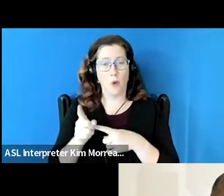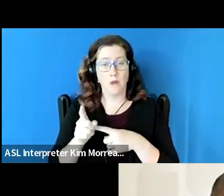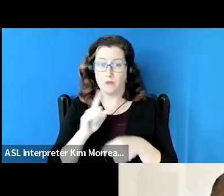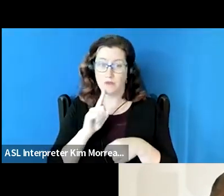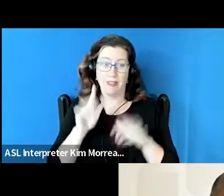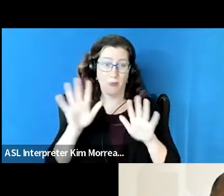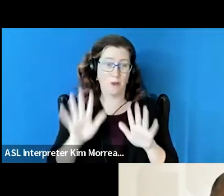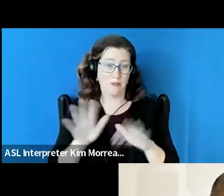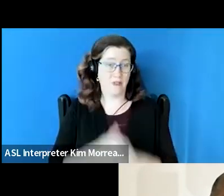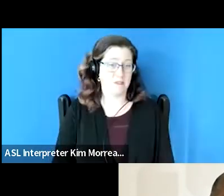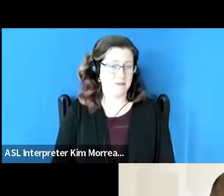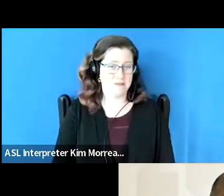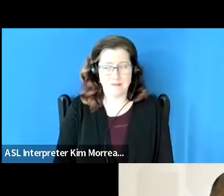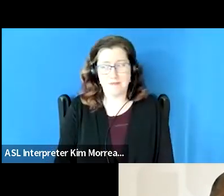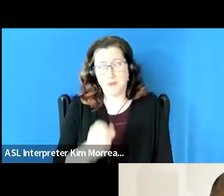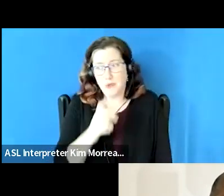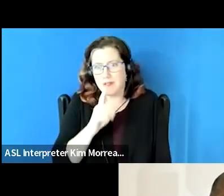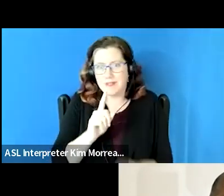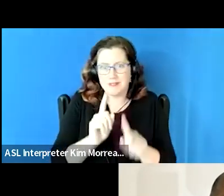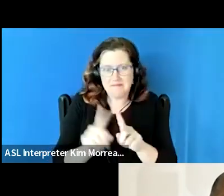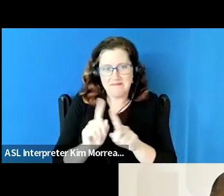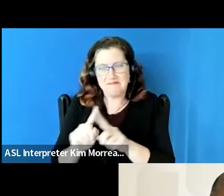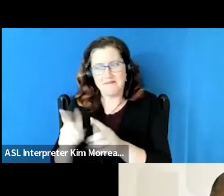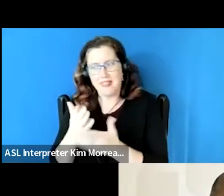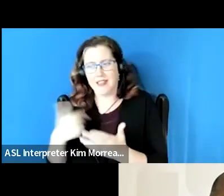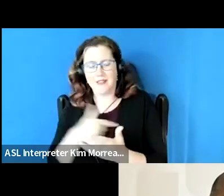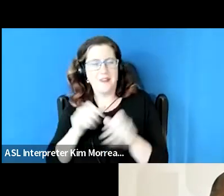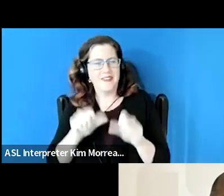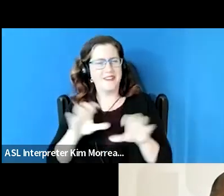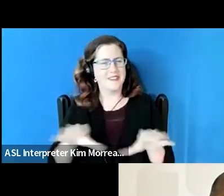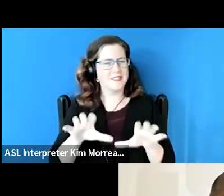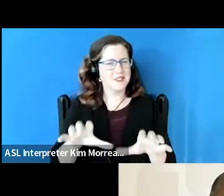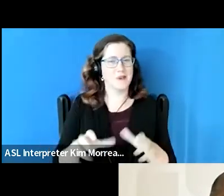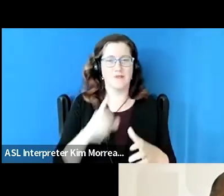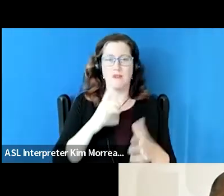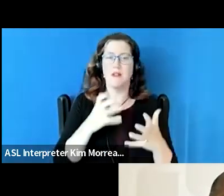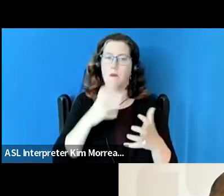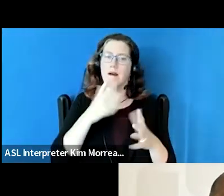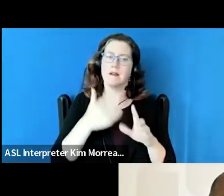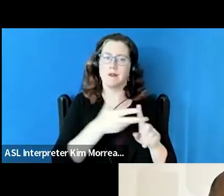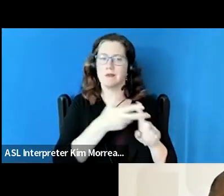So there's all sorts of different, again, things that we can do. I do wanna draw you back to the guide because at the,